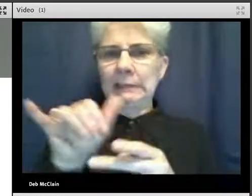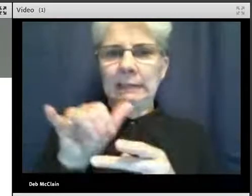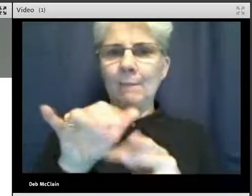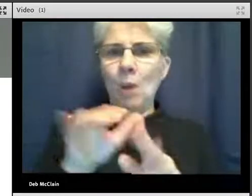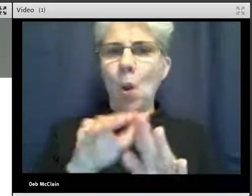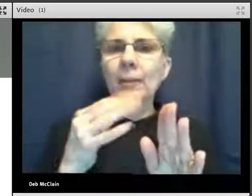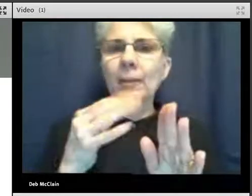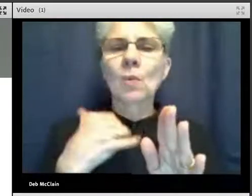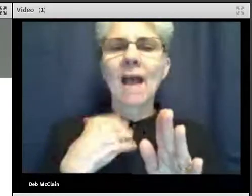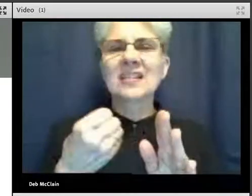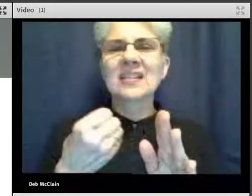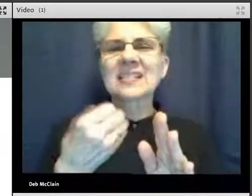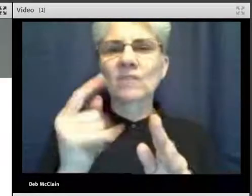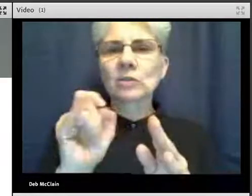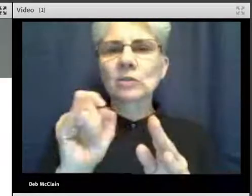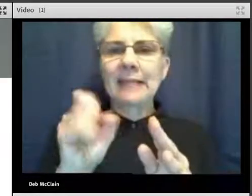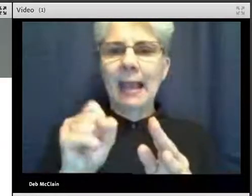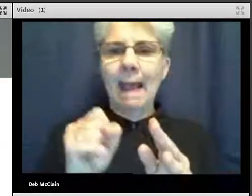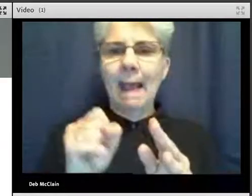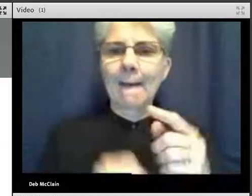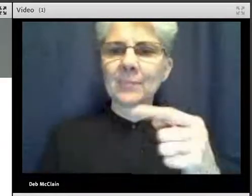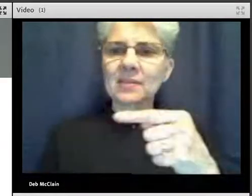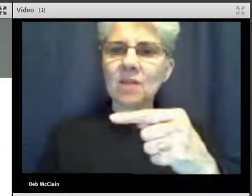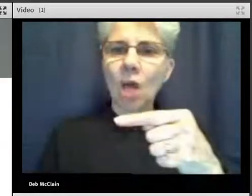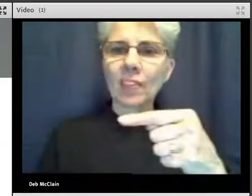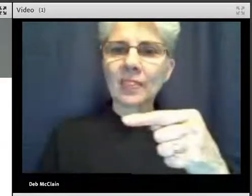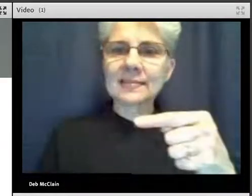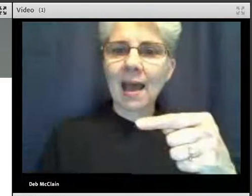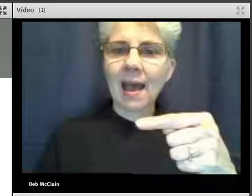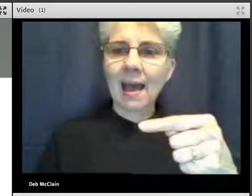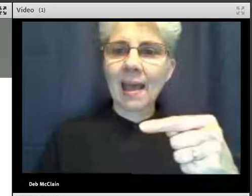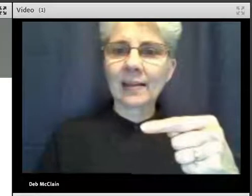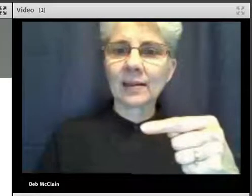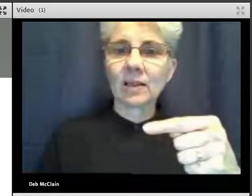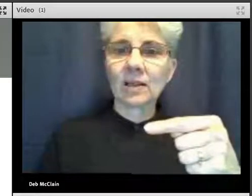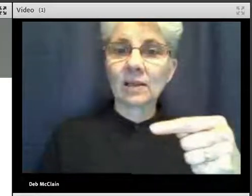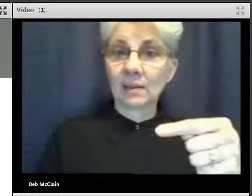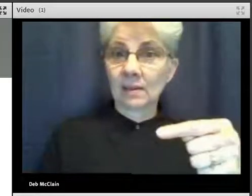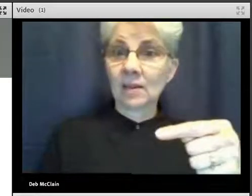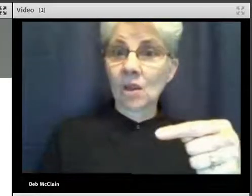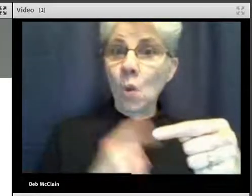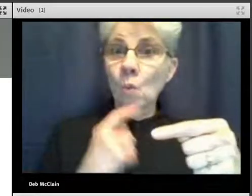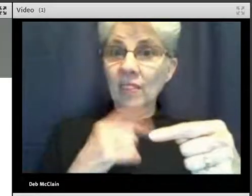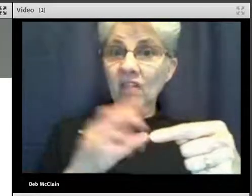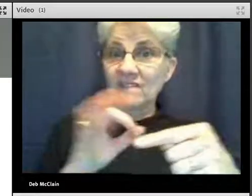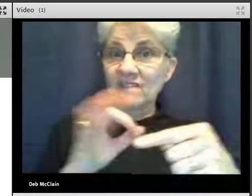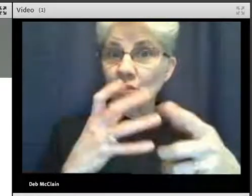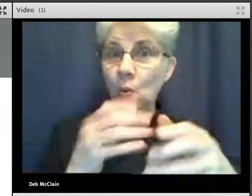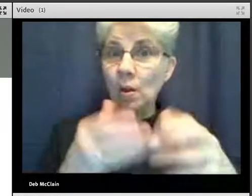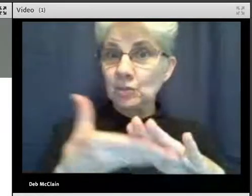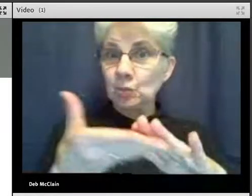and it will just kind of have multiple tabs over here on the side with other functions that you want to have going on.